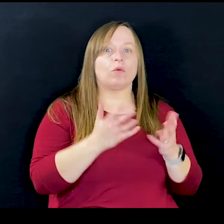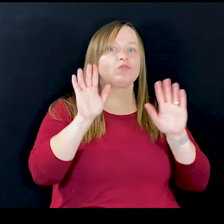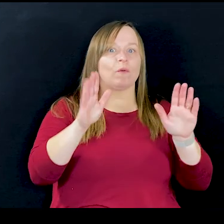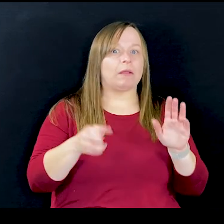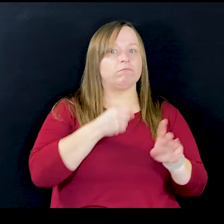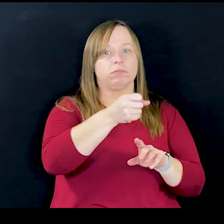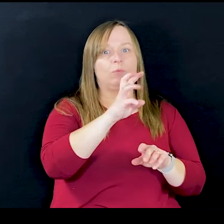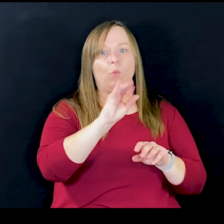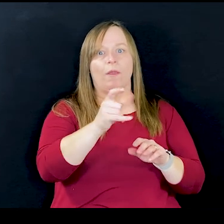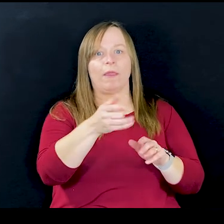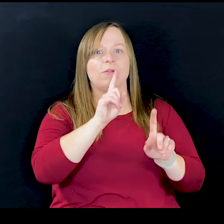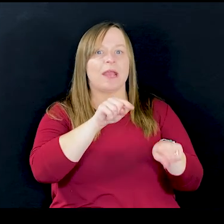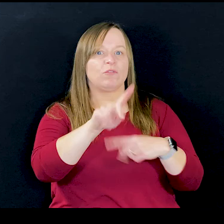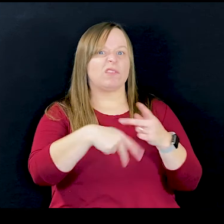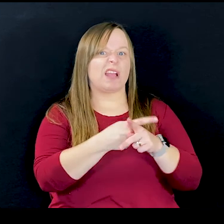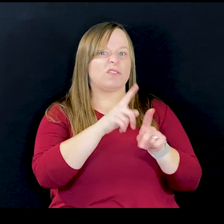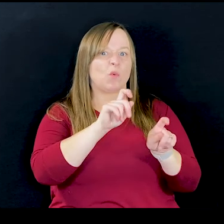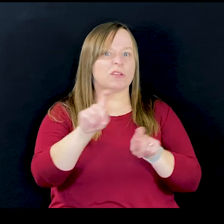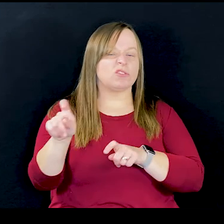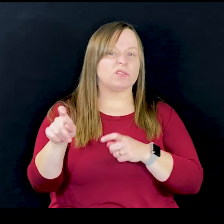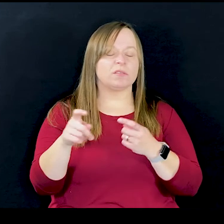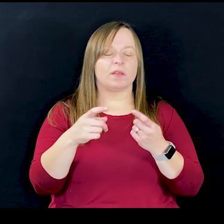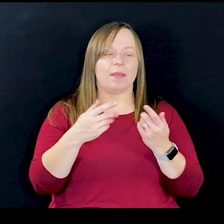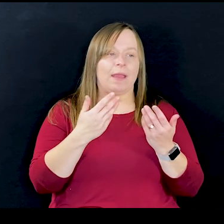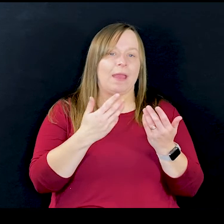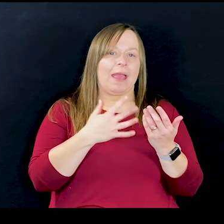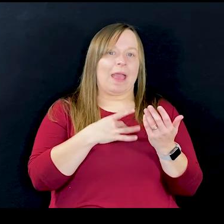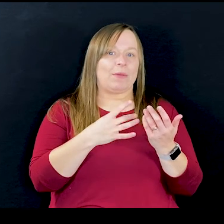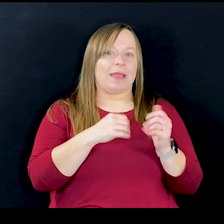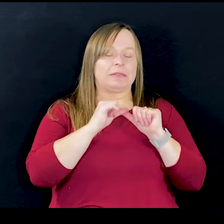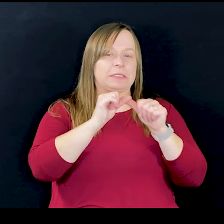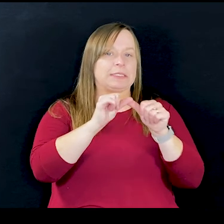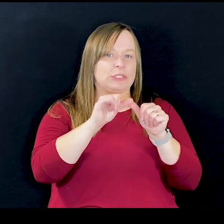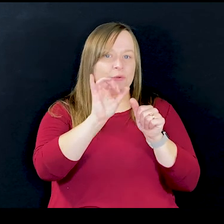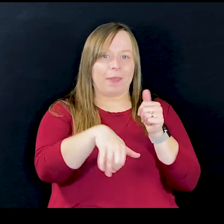So it was great to have Will there to answer those questions. And I'd like to continue that.